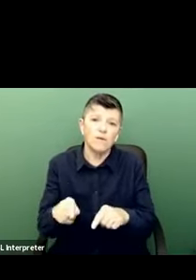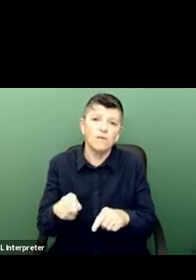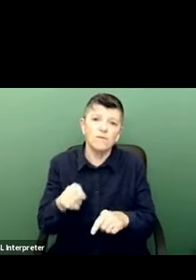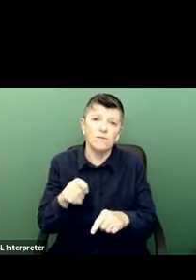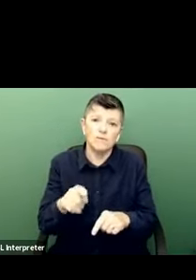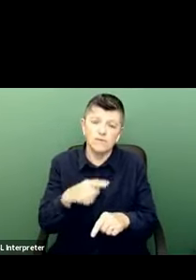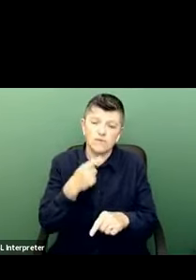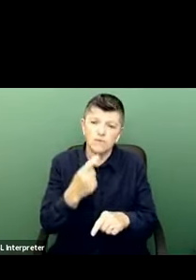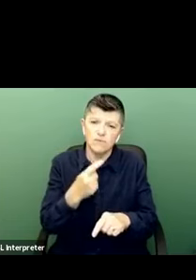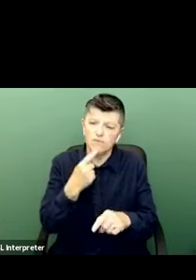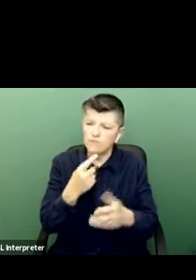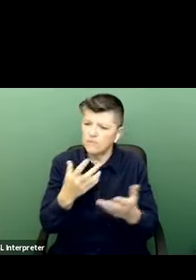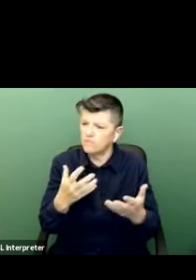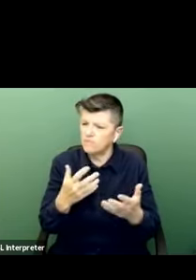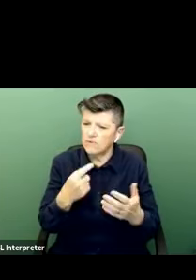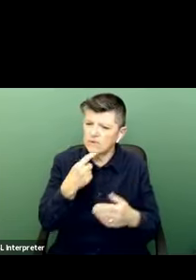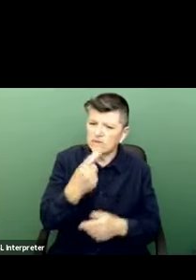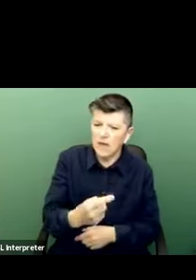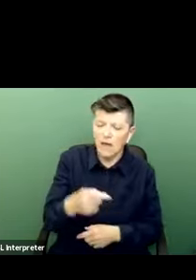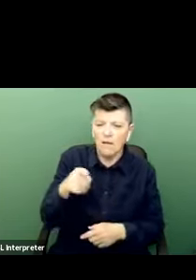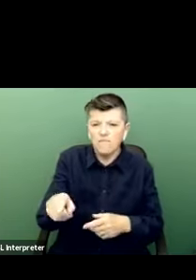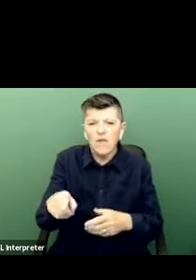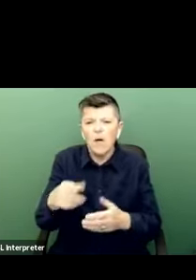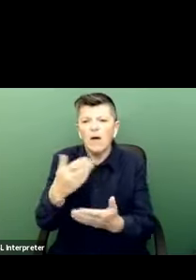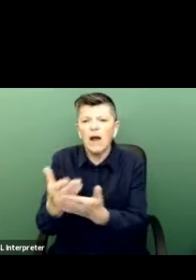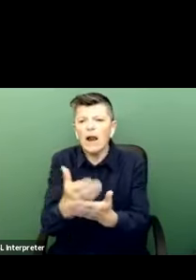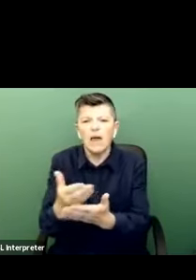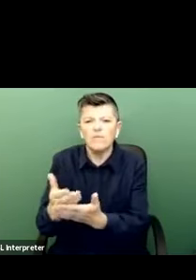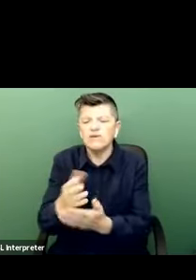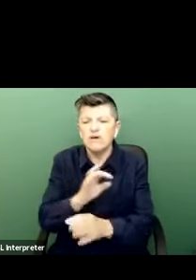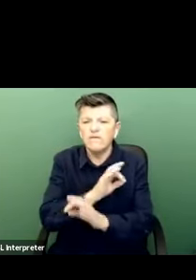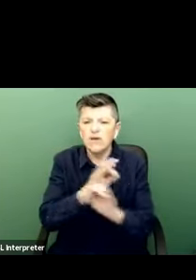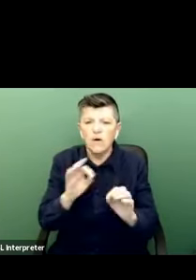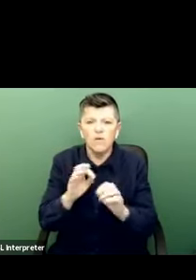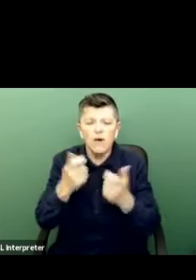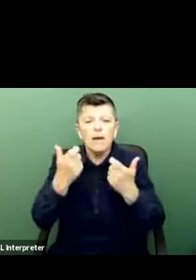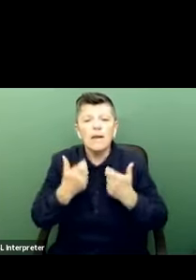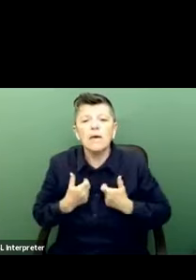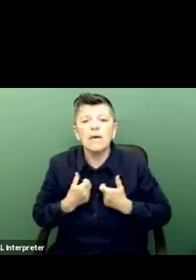explain. Substantive right is the child of law from real ls